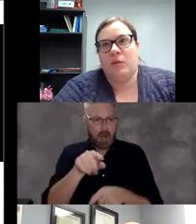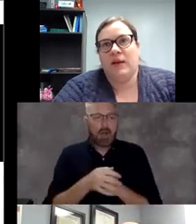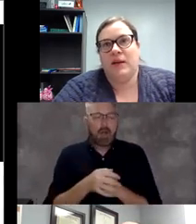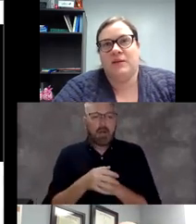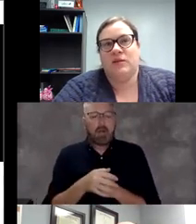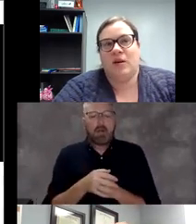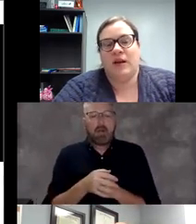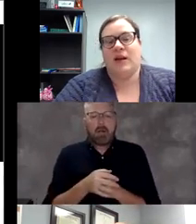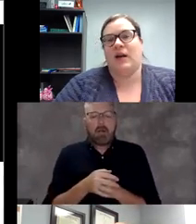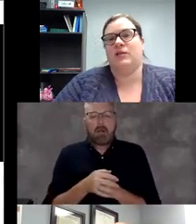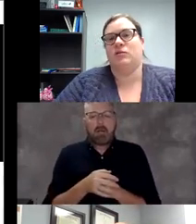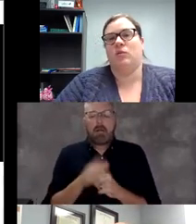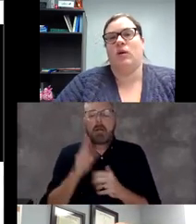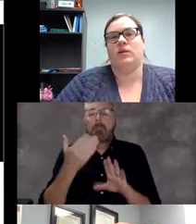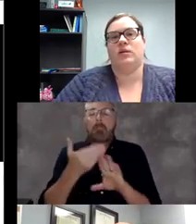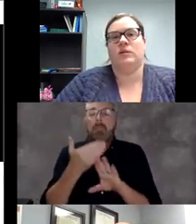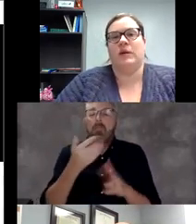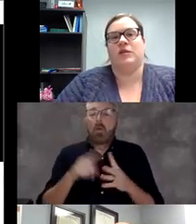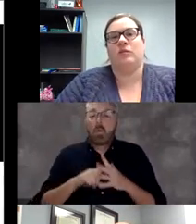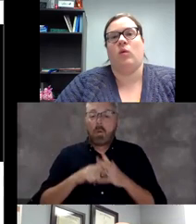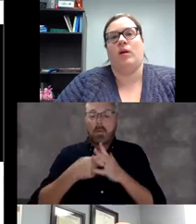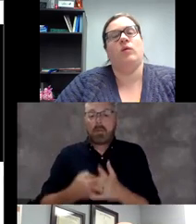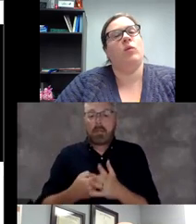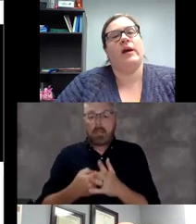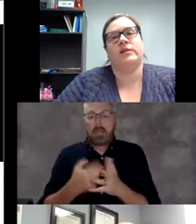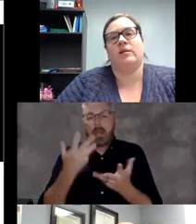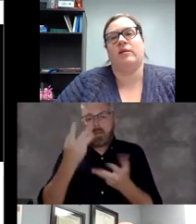BEFORE WE GET STARTED, I WANT TO MENTION THING, WE ASK THAT ALL